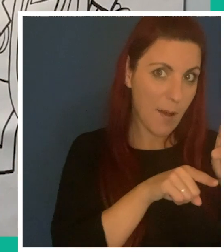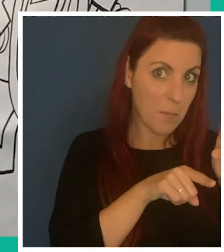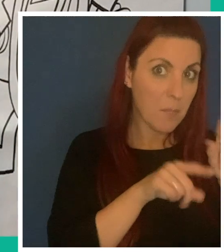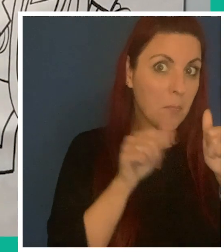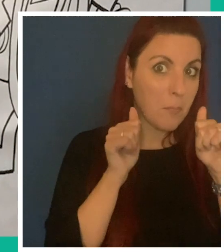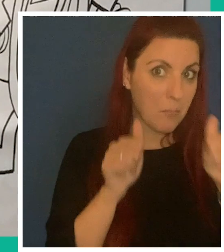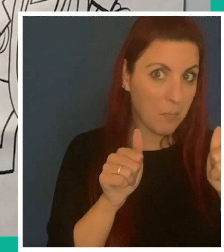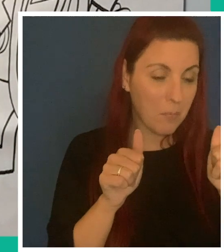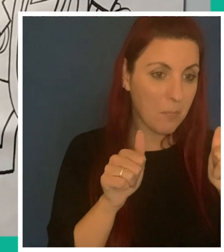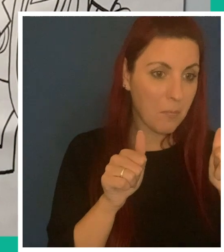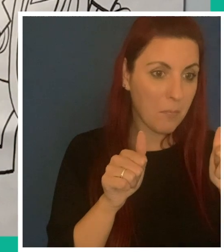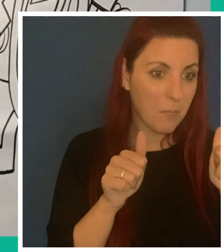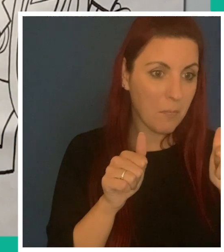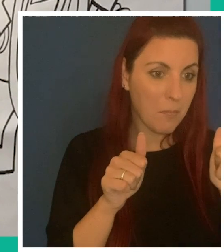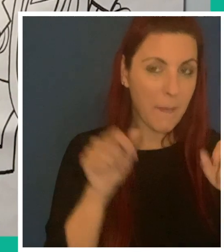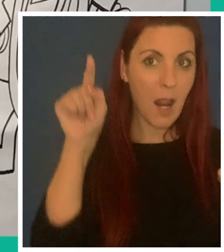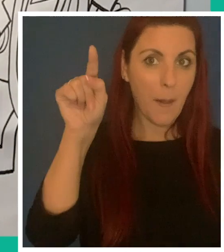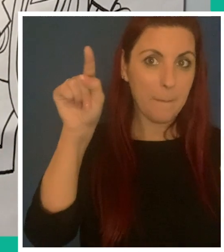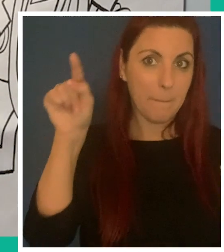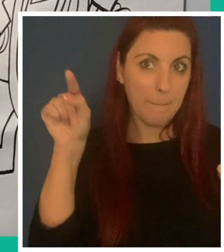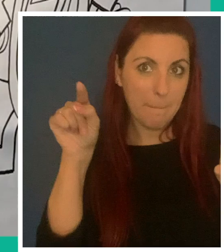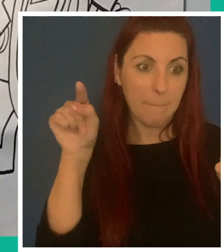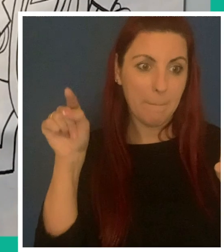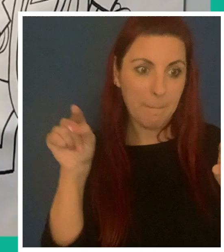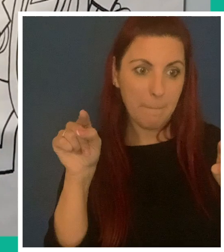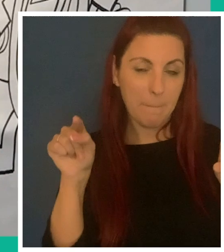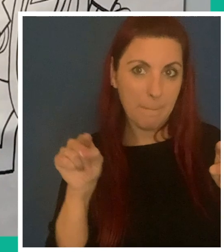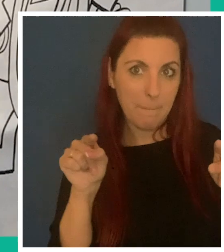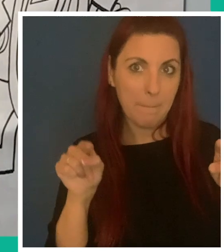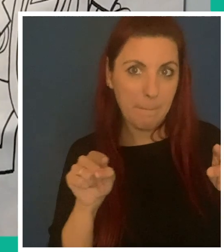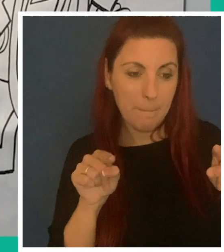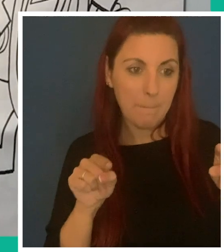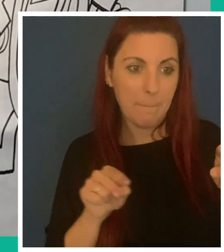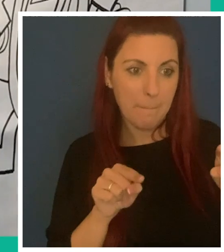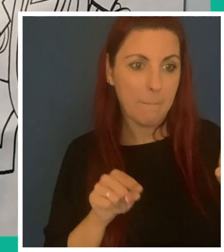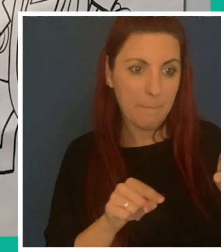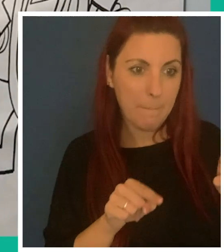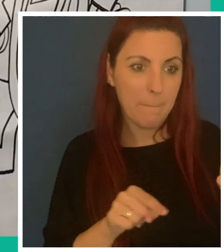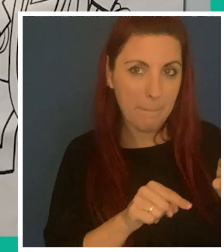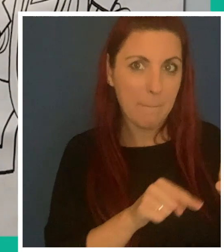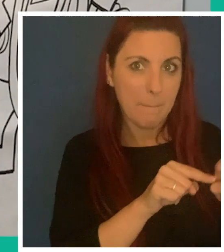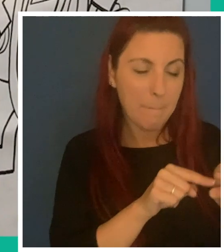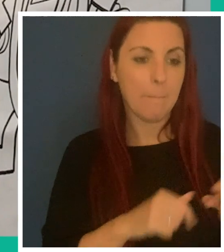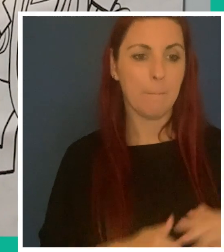And then I'm going to draw a few little almost like feathery shapes but kind of roundy W shapes.